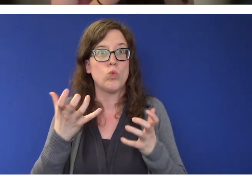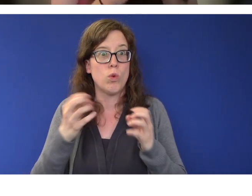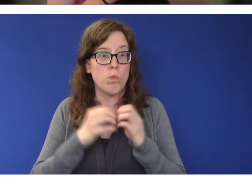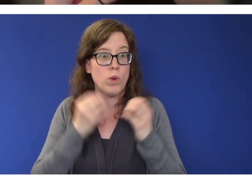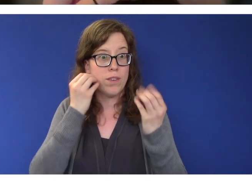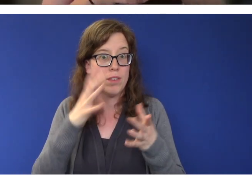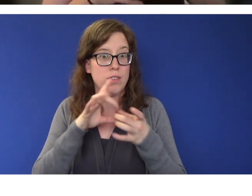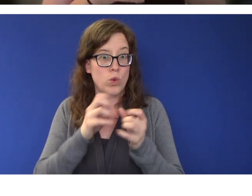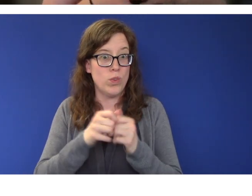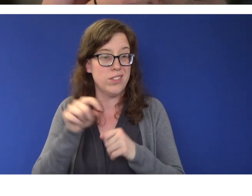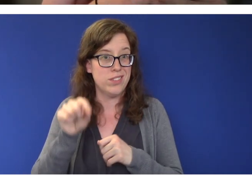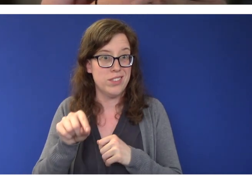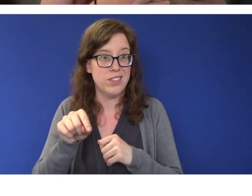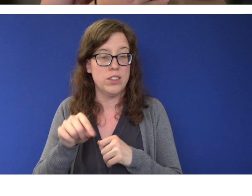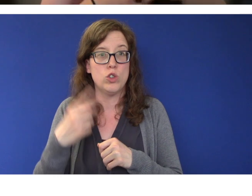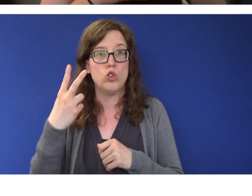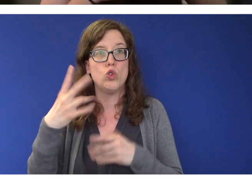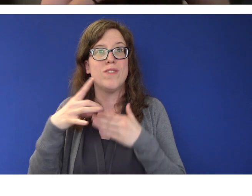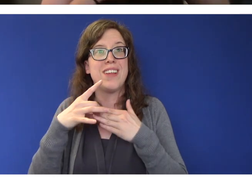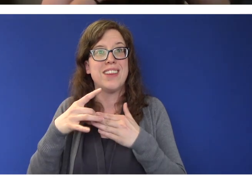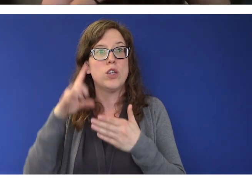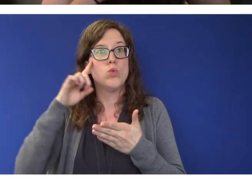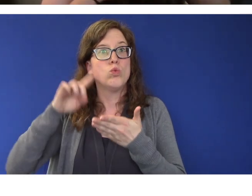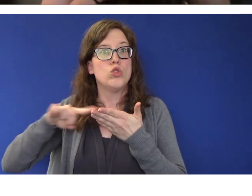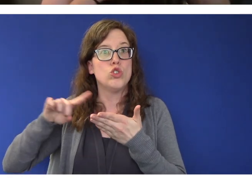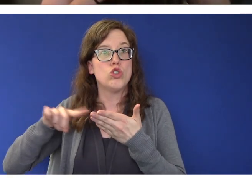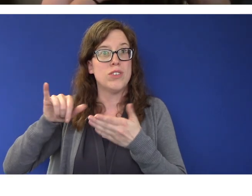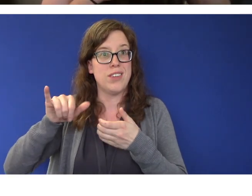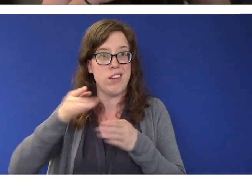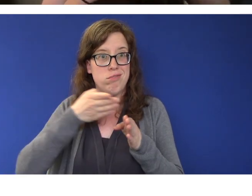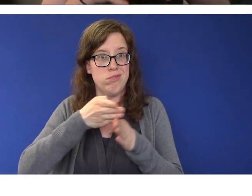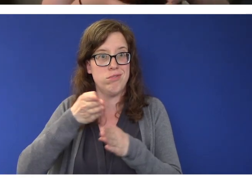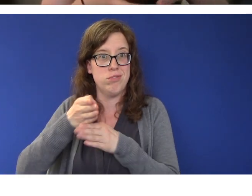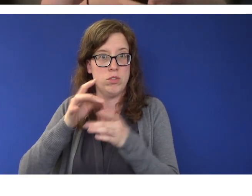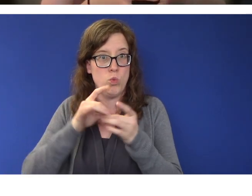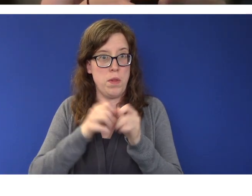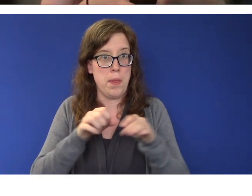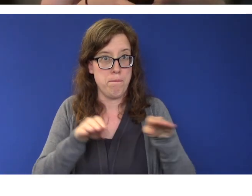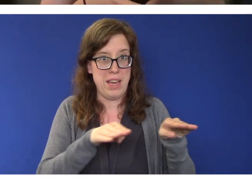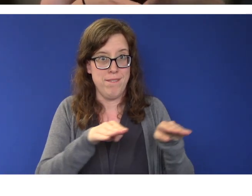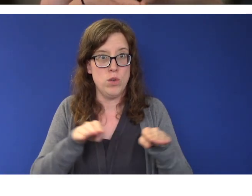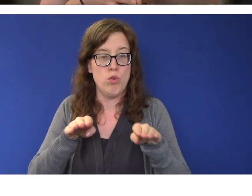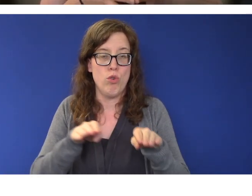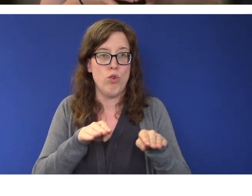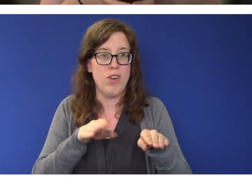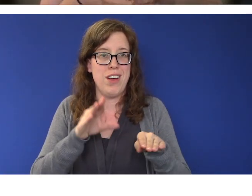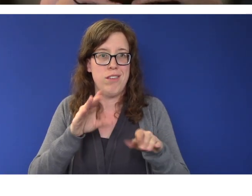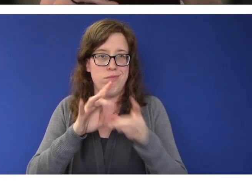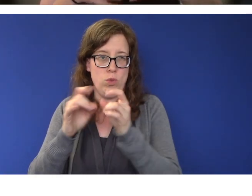more information on this, two of the leading researchers in the area of behavior and CHARGE